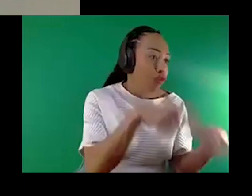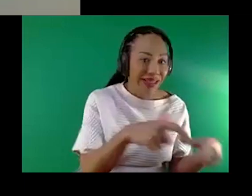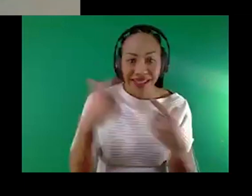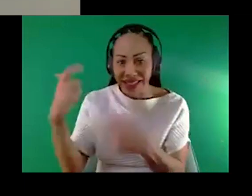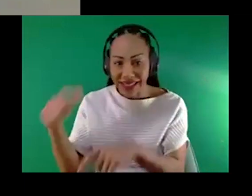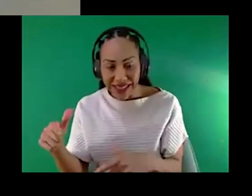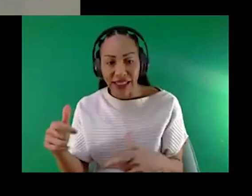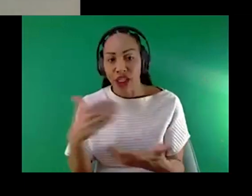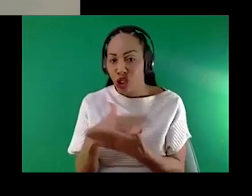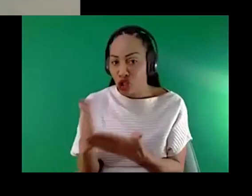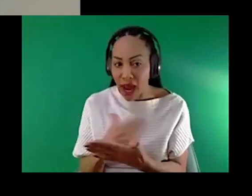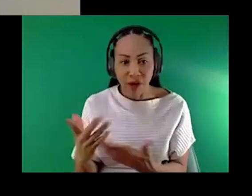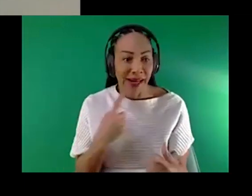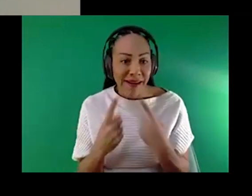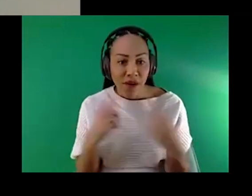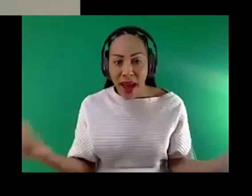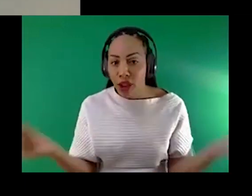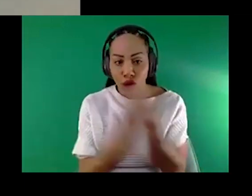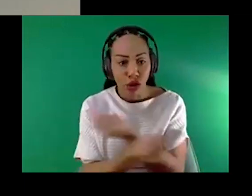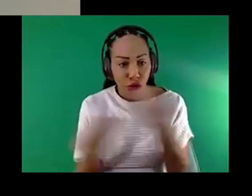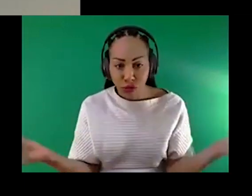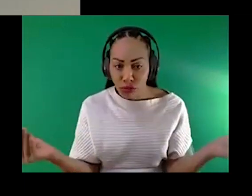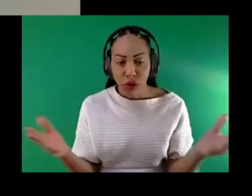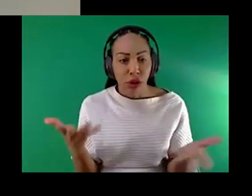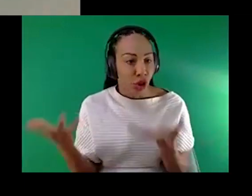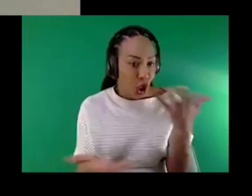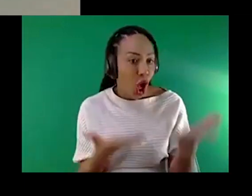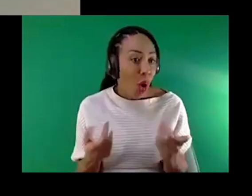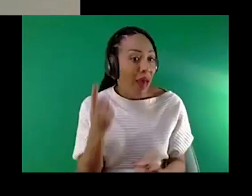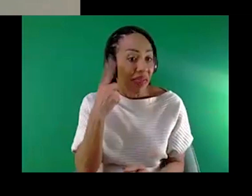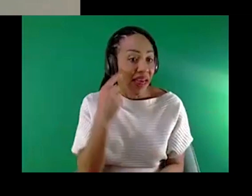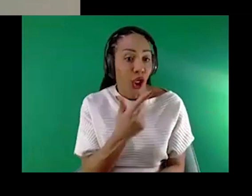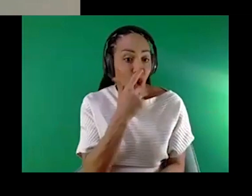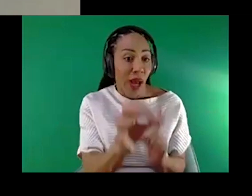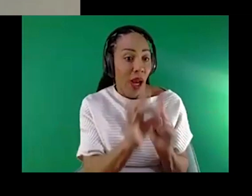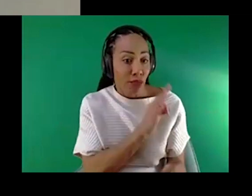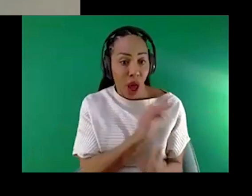Ari is there anything else um that are you would like to add or do you think I have answered that